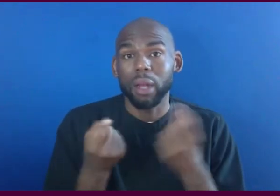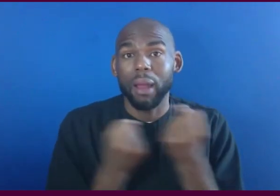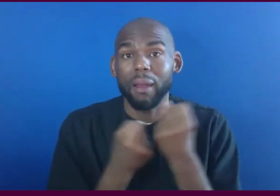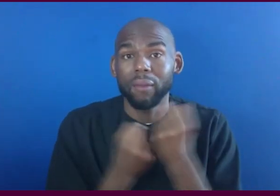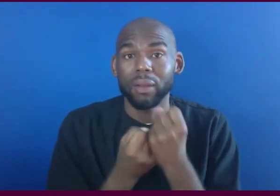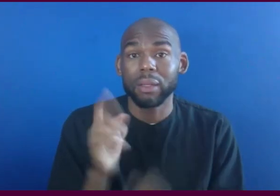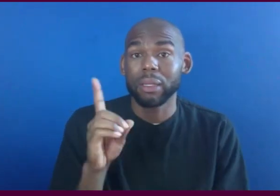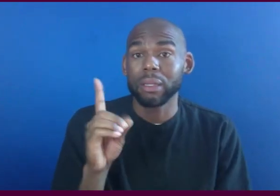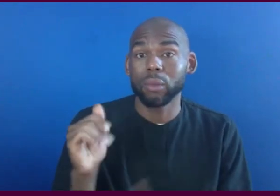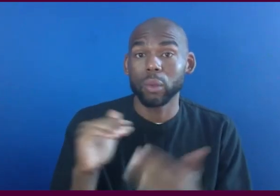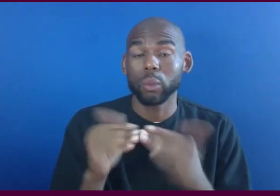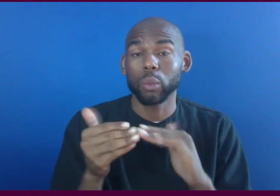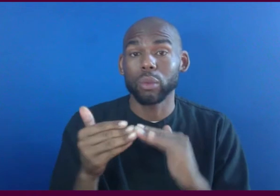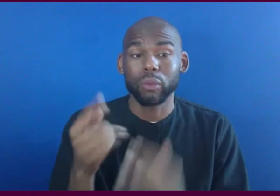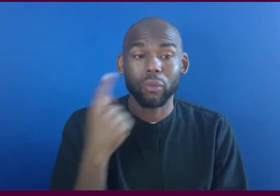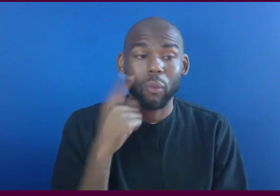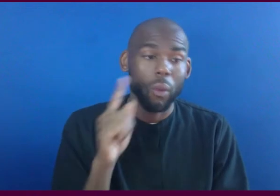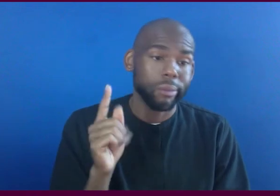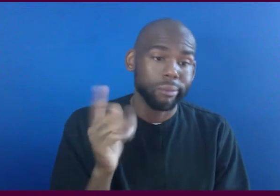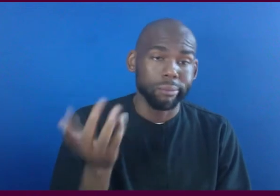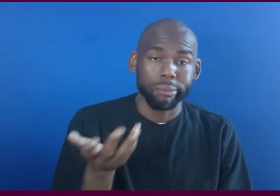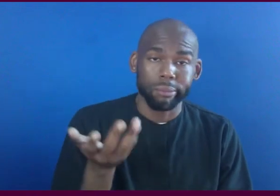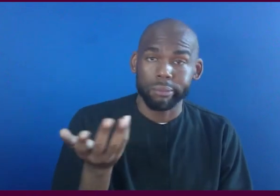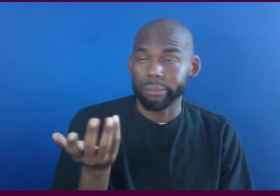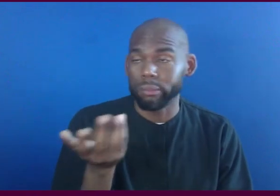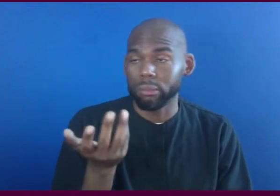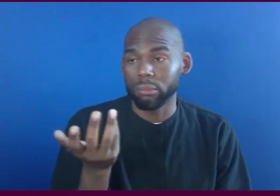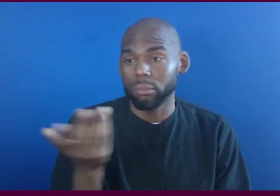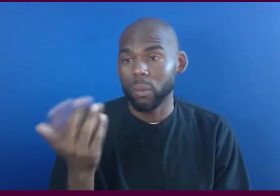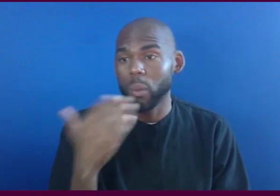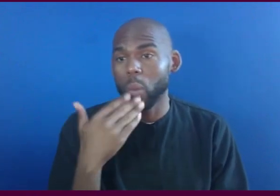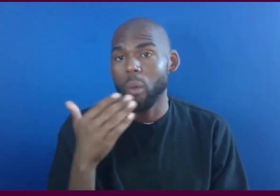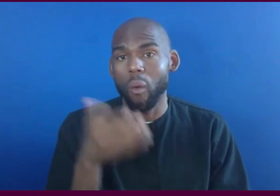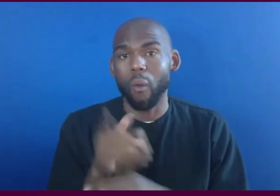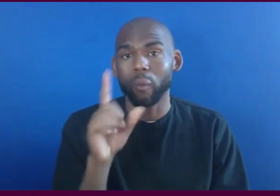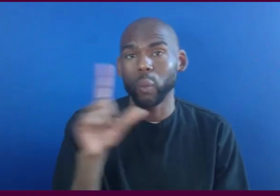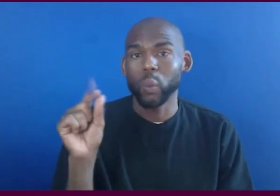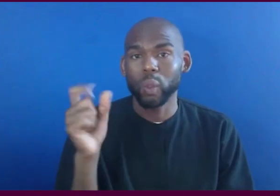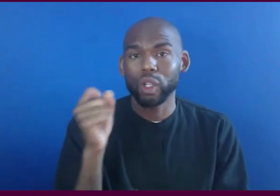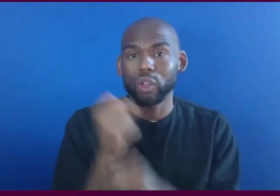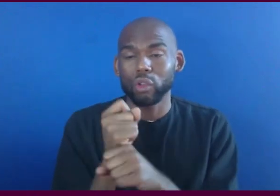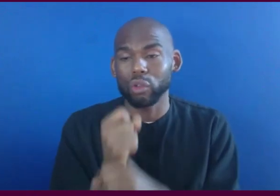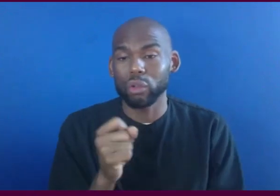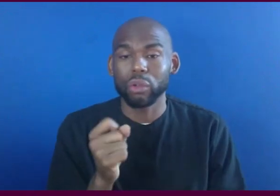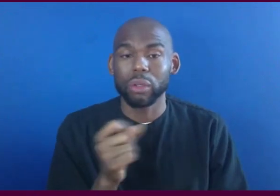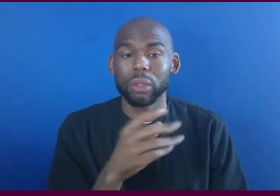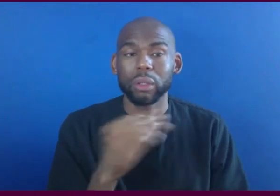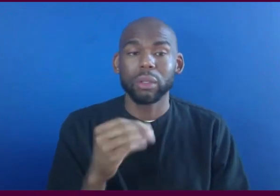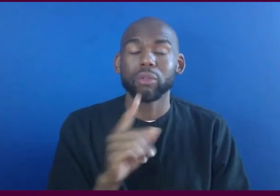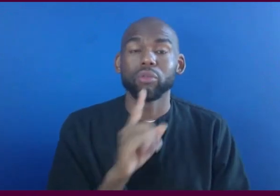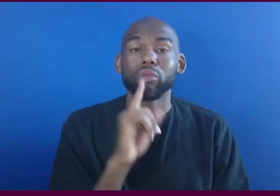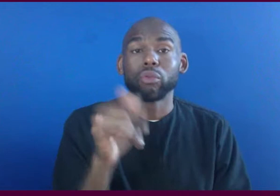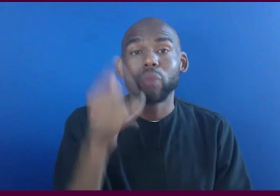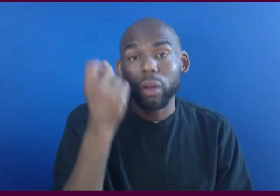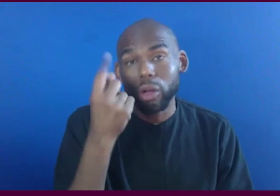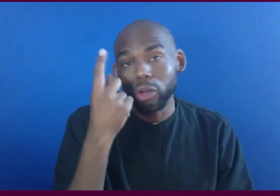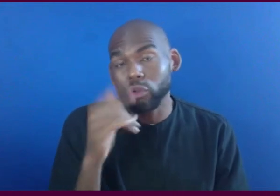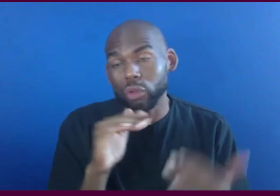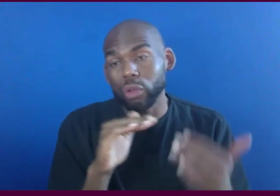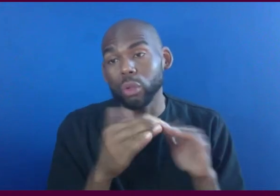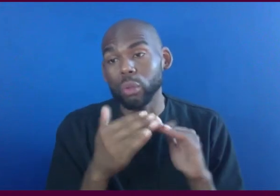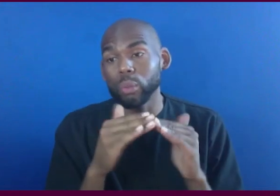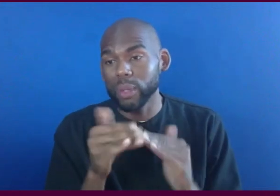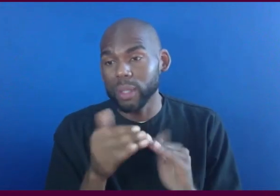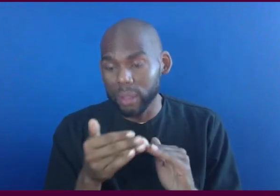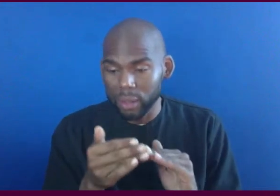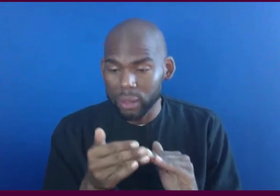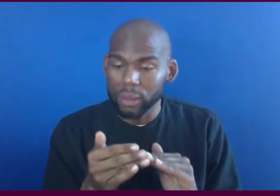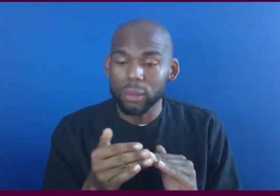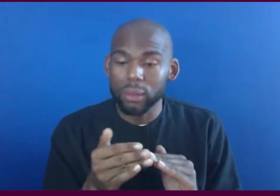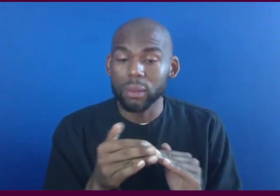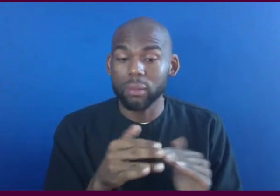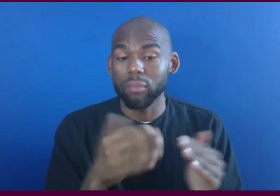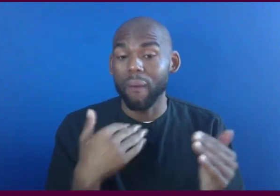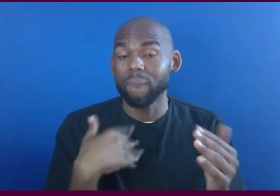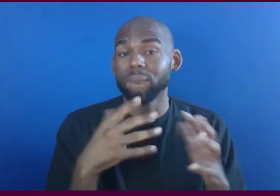an advocate in the disability community for probably well over 20 years and really understood